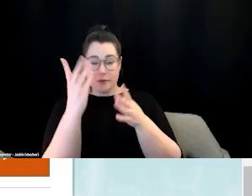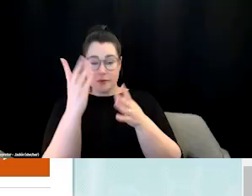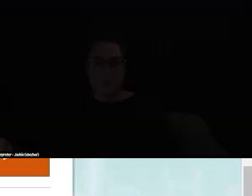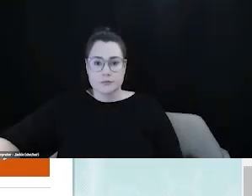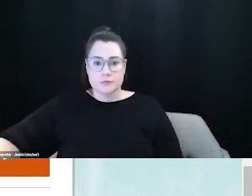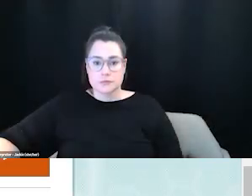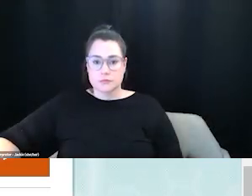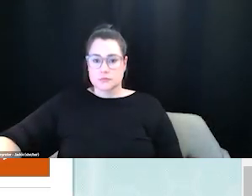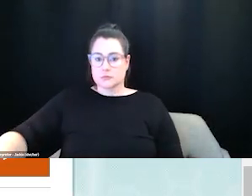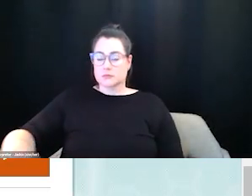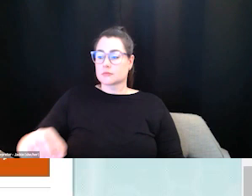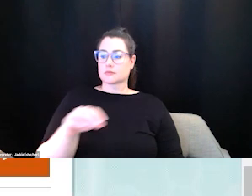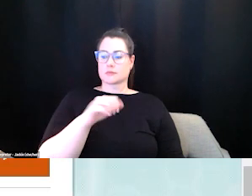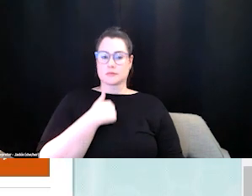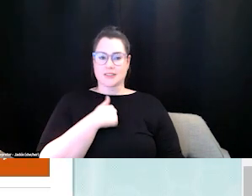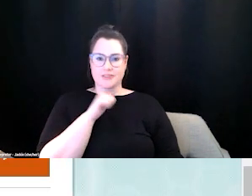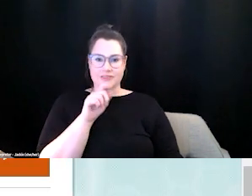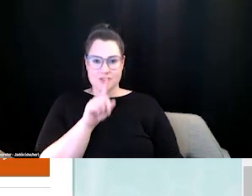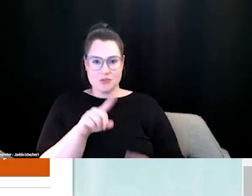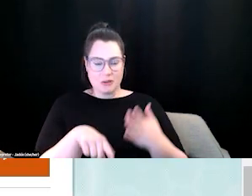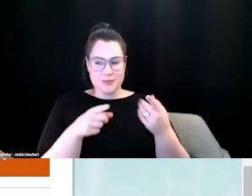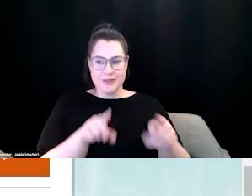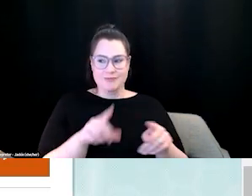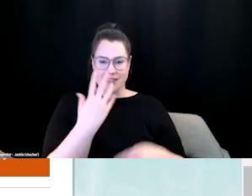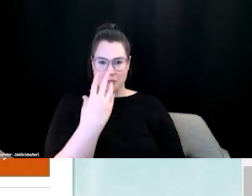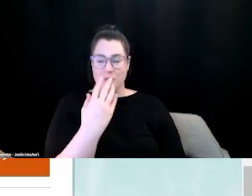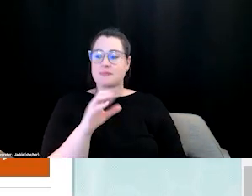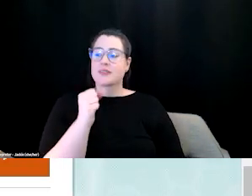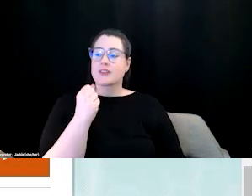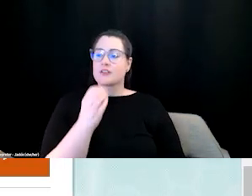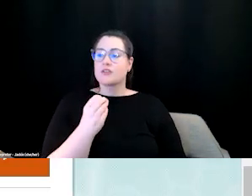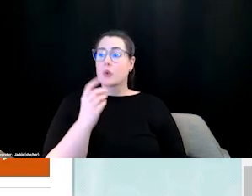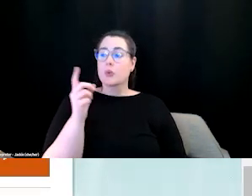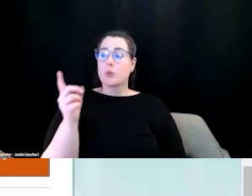and adding additional where to apply. So here for the title, if you wanted to change it after the fact,